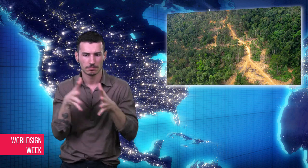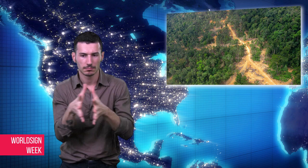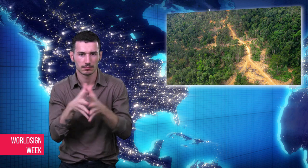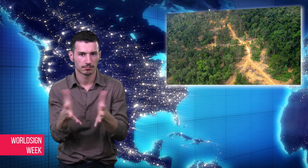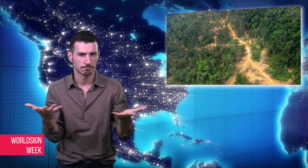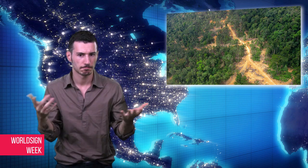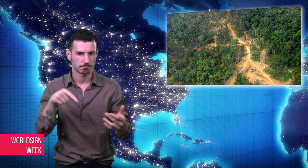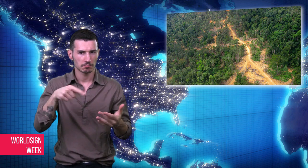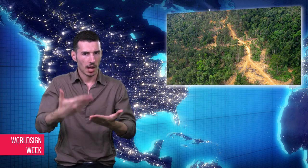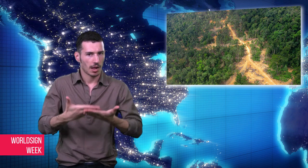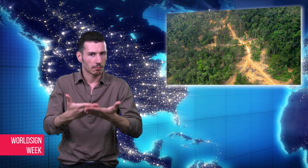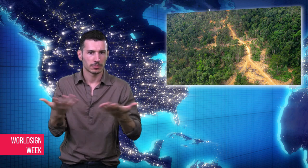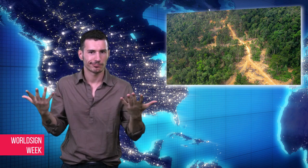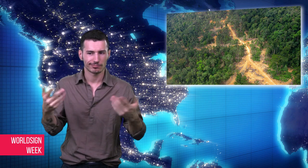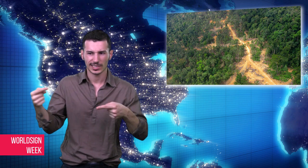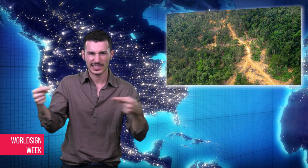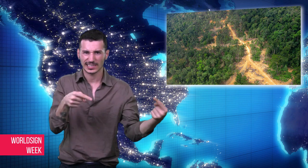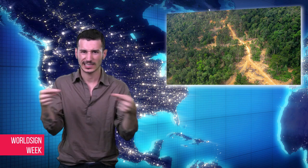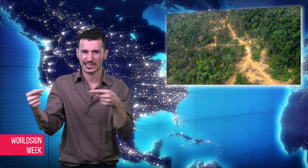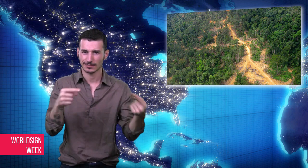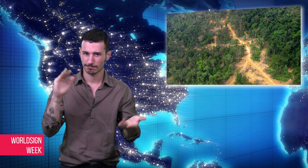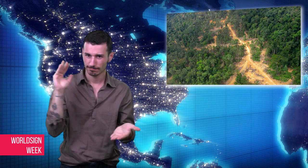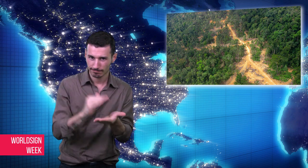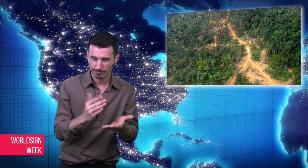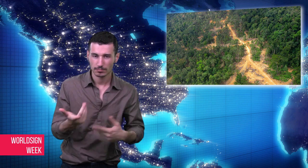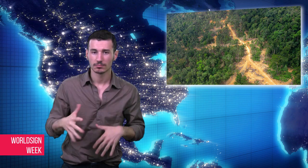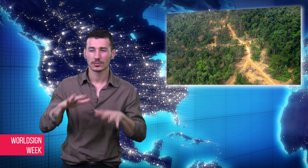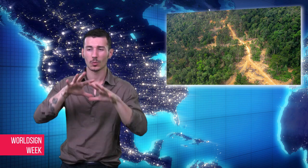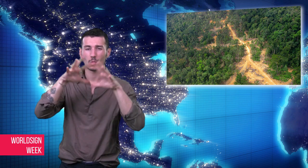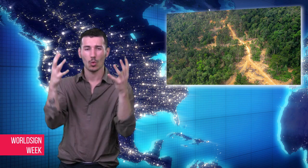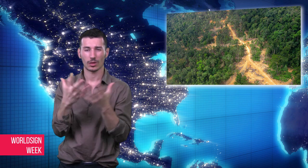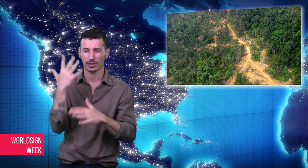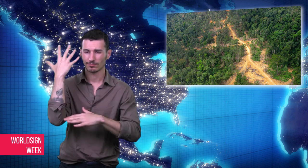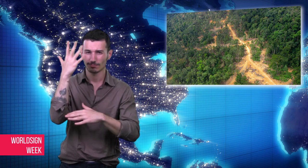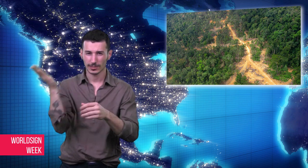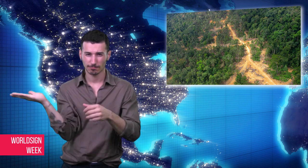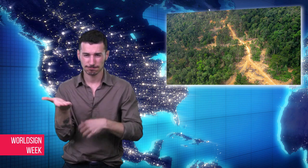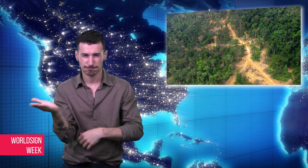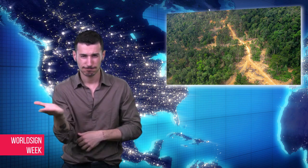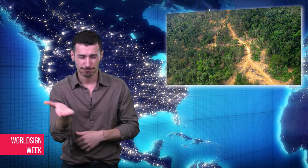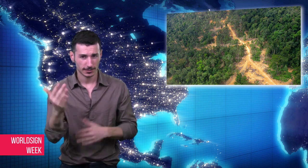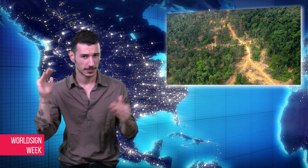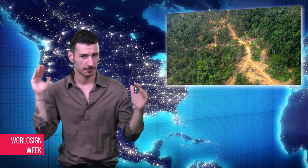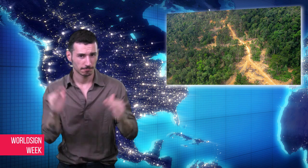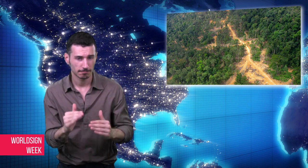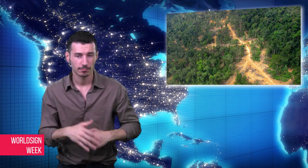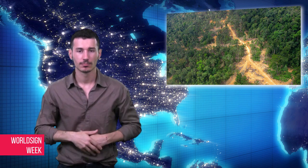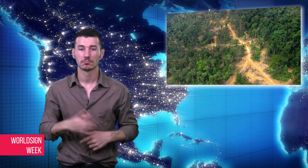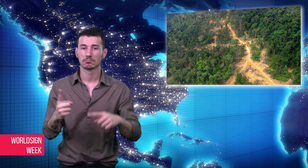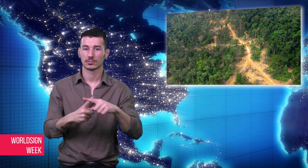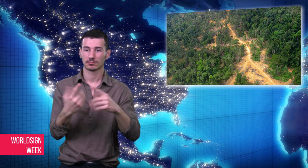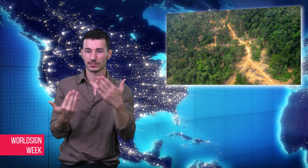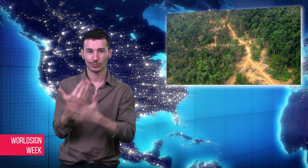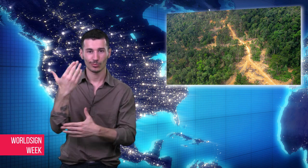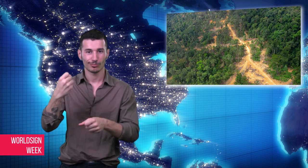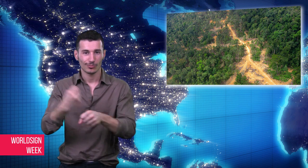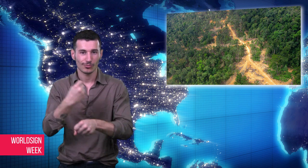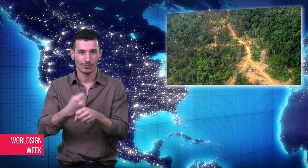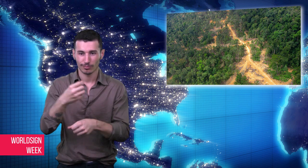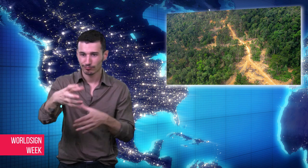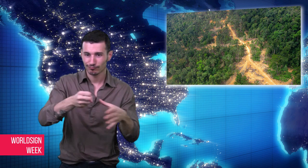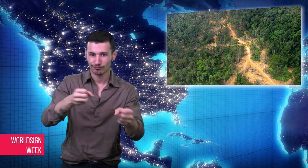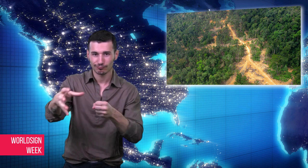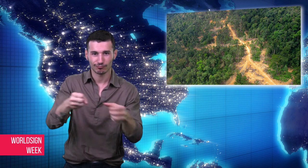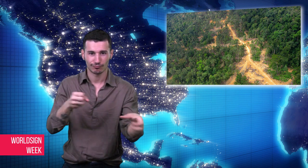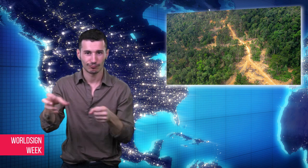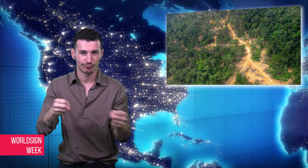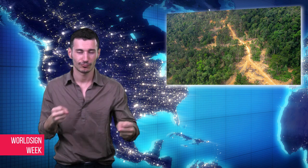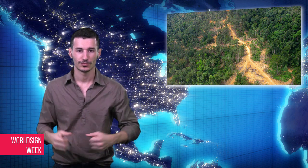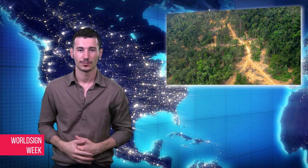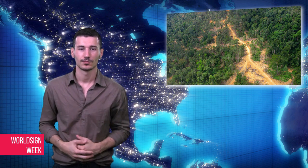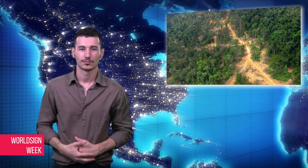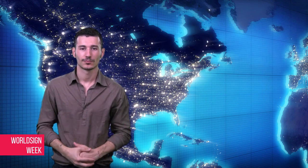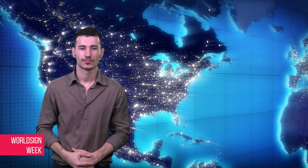deforestation, and create jobs.